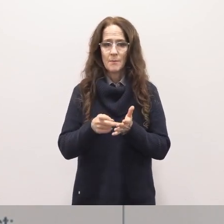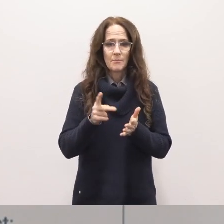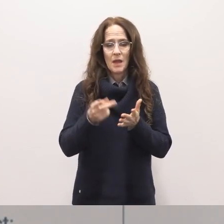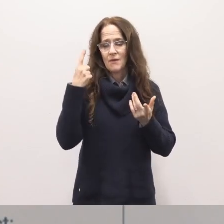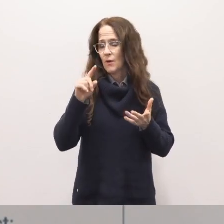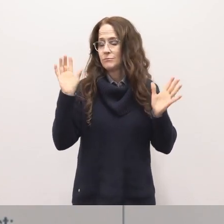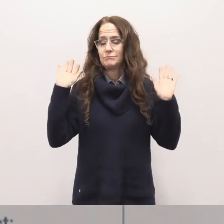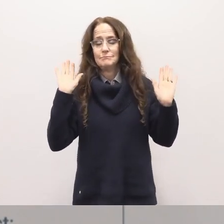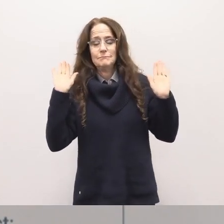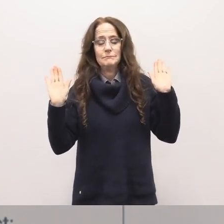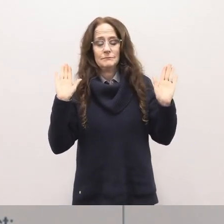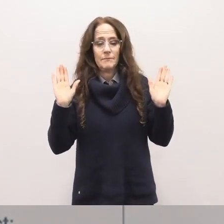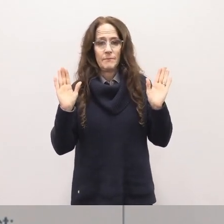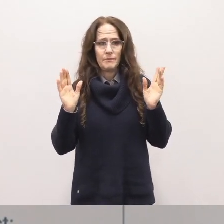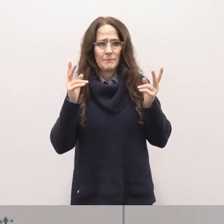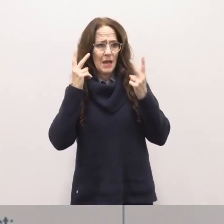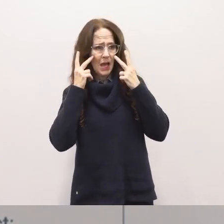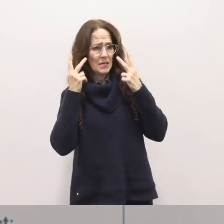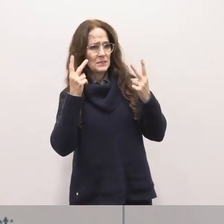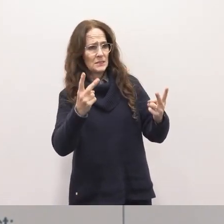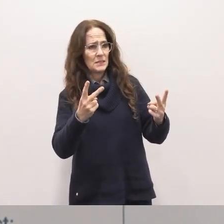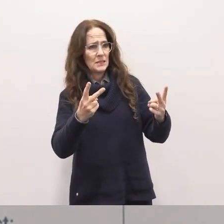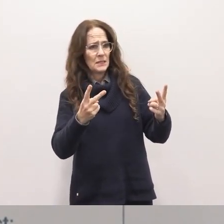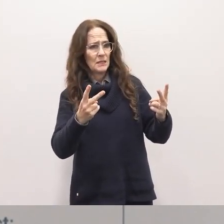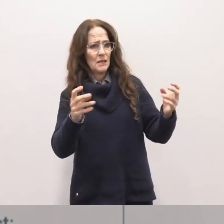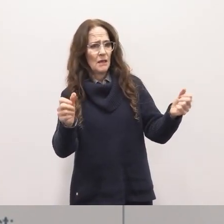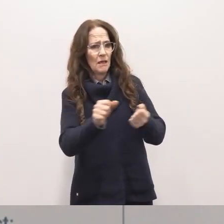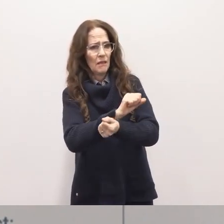I mean, I see the devastation that's happened.